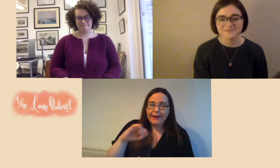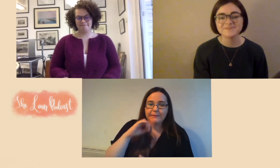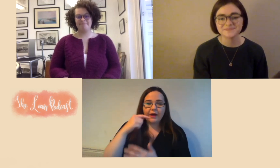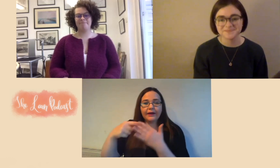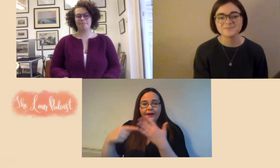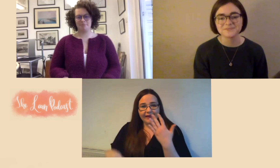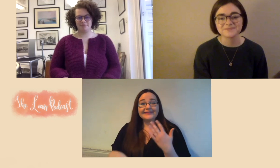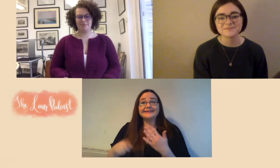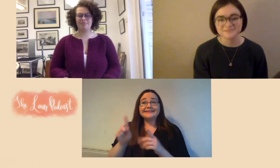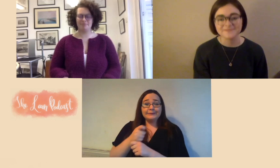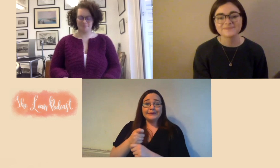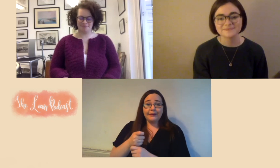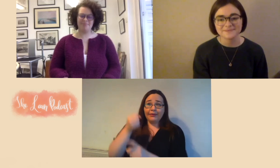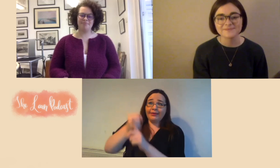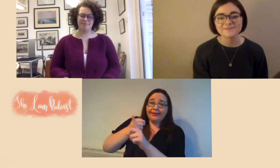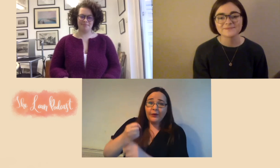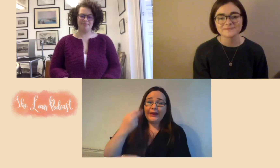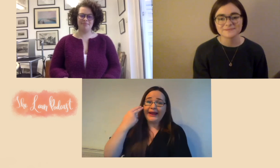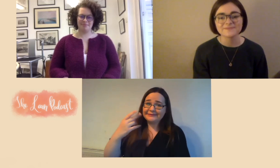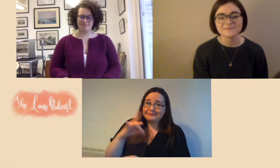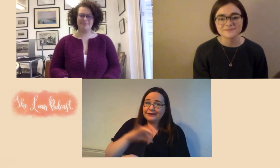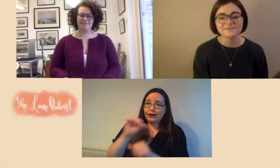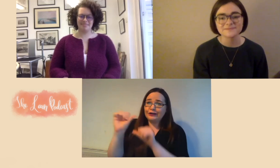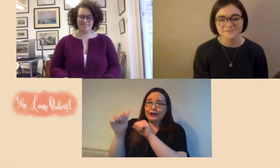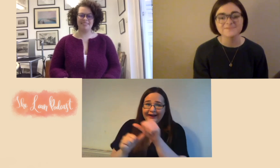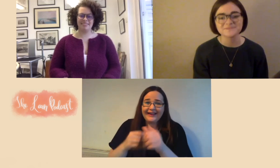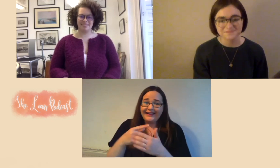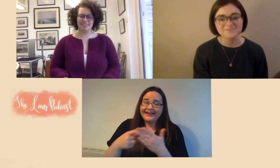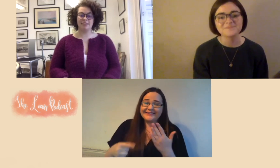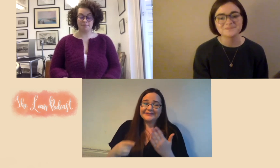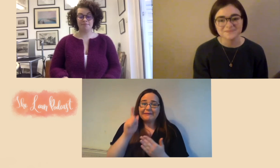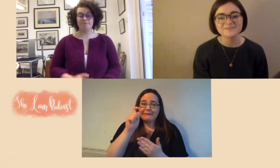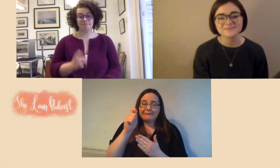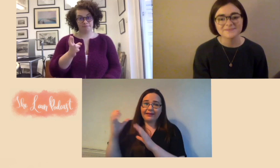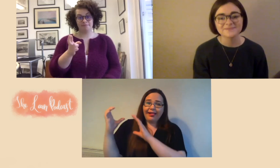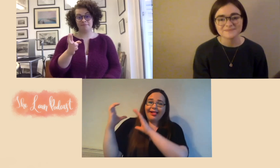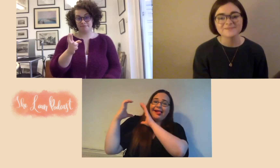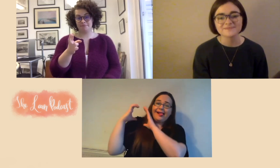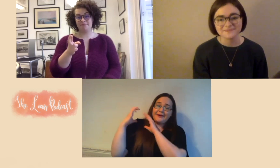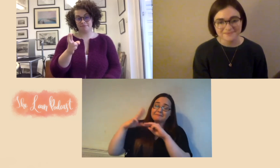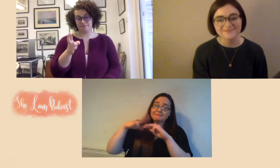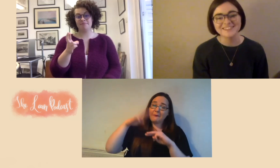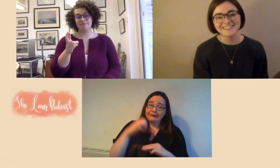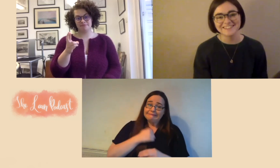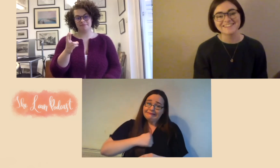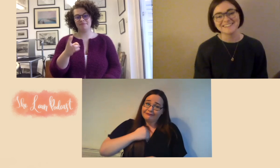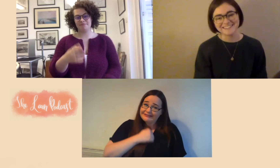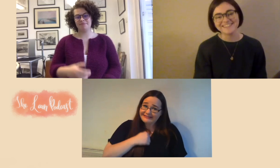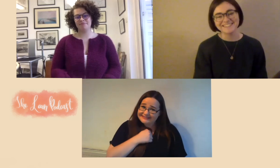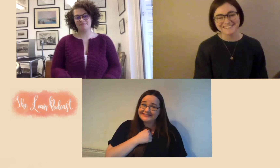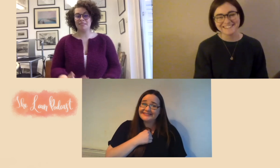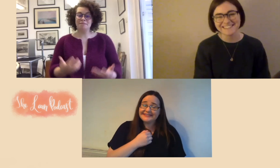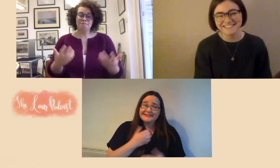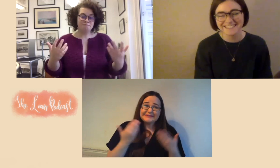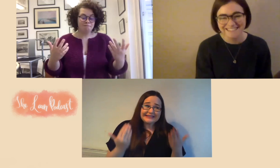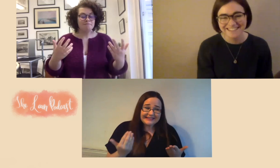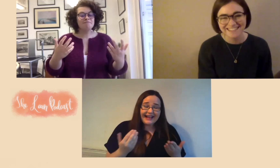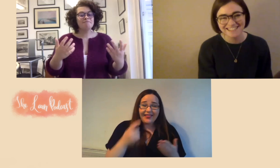that kind of first connection with the organization to let them know. And that even as Romy mentioned there, you might be letting that the organizers know